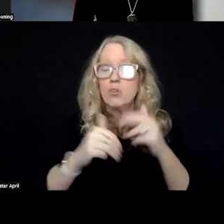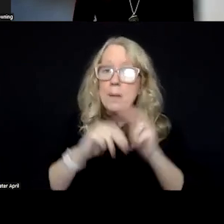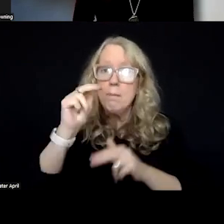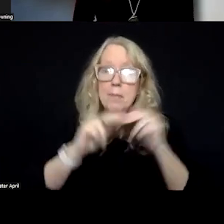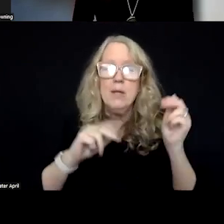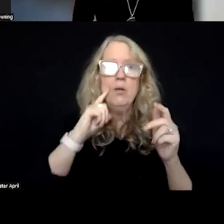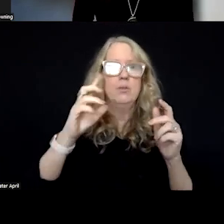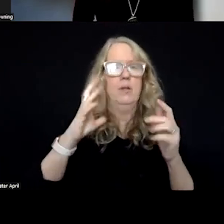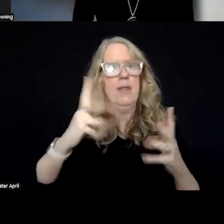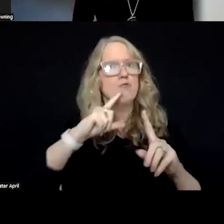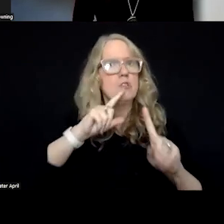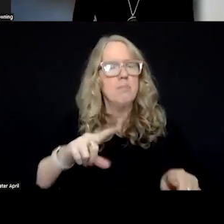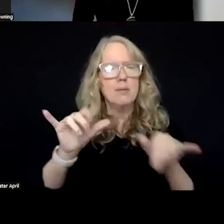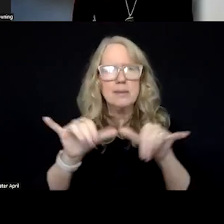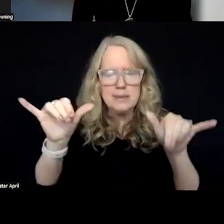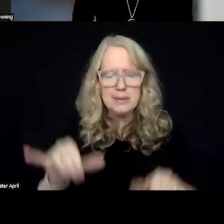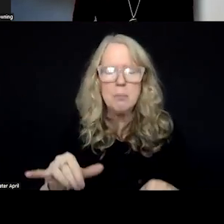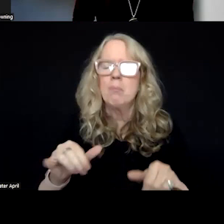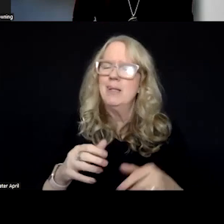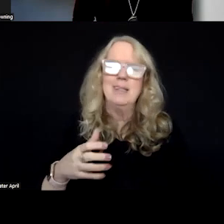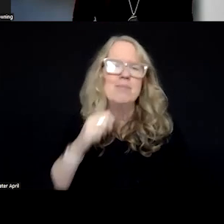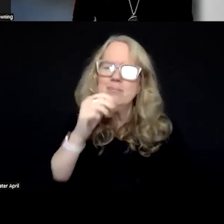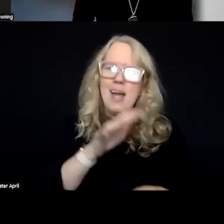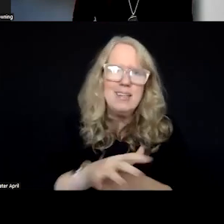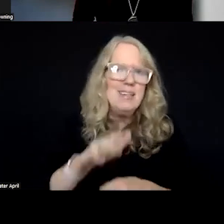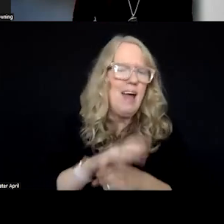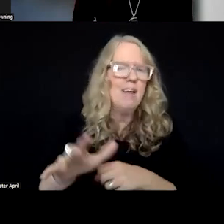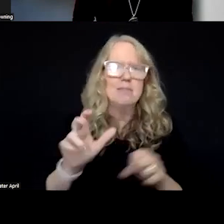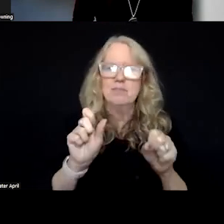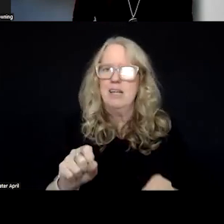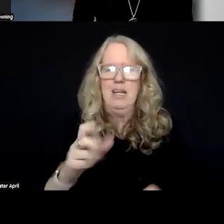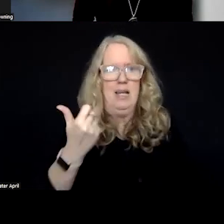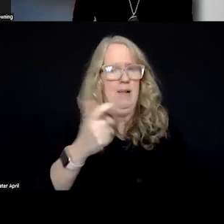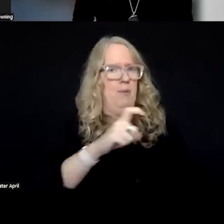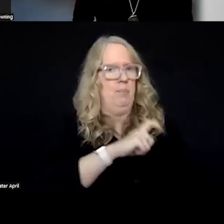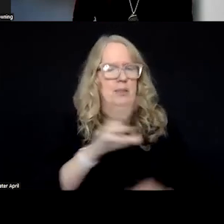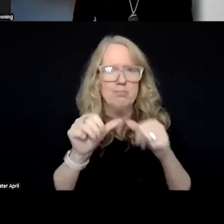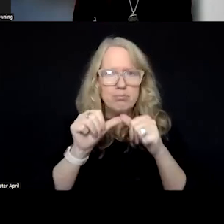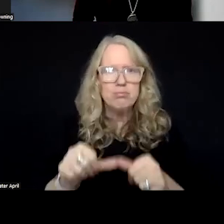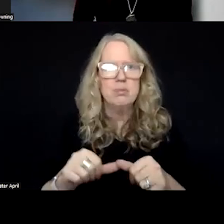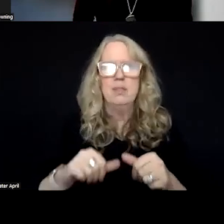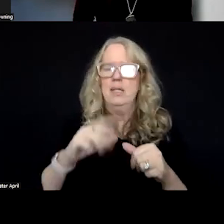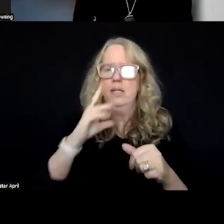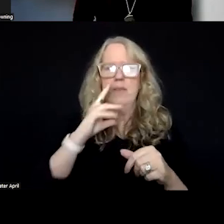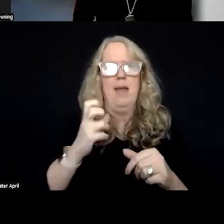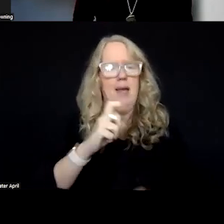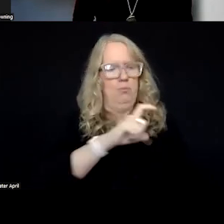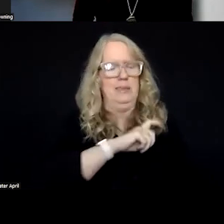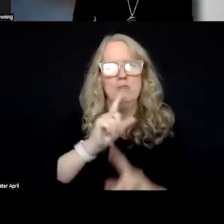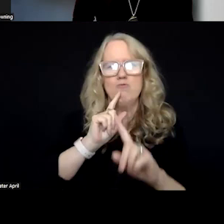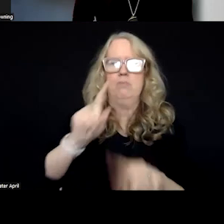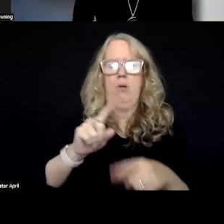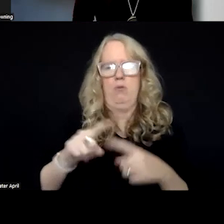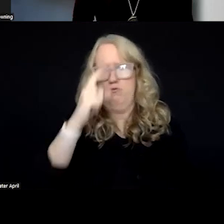RESPONSE SYSTEM, THERE IS NOT ENOUGH CAPACITY AND POLICE CONTINUE TO BE A RESPONDER TO CRISIS.